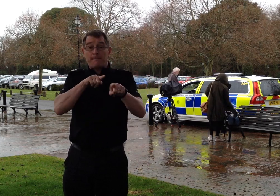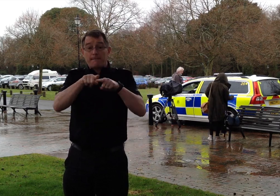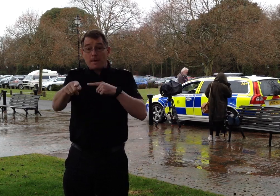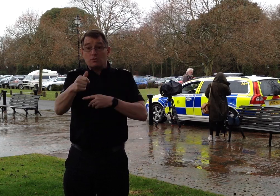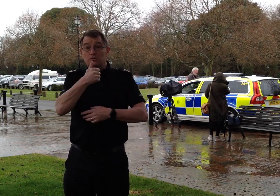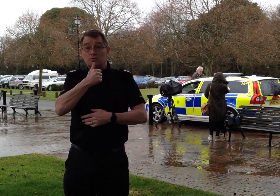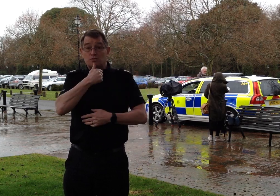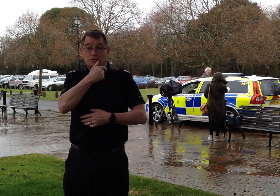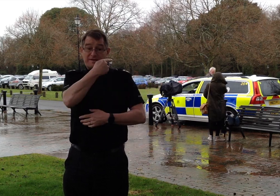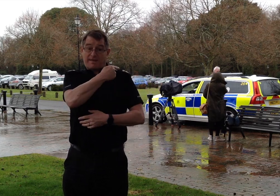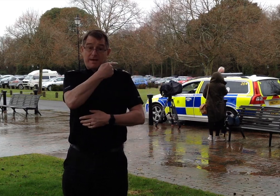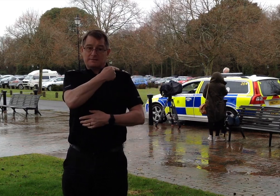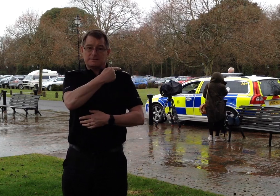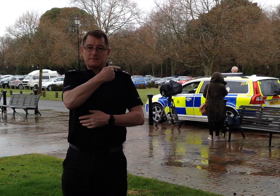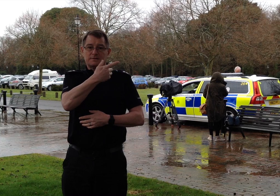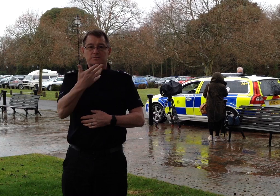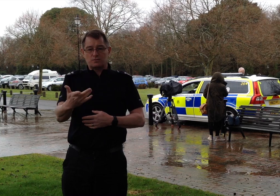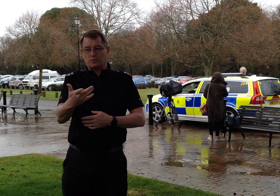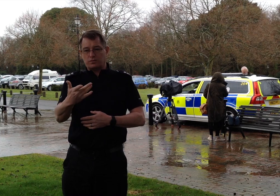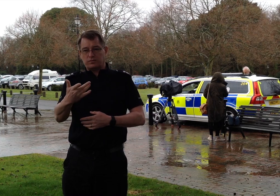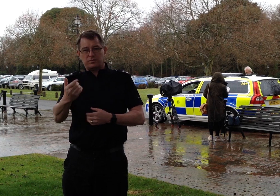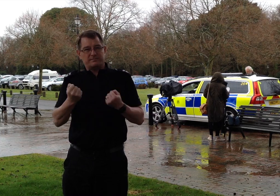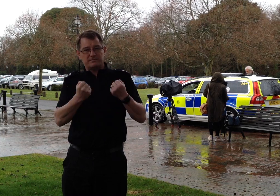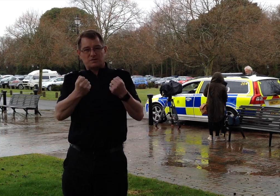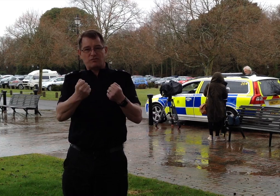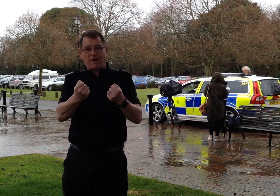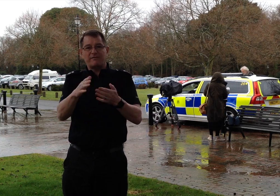because they're the most used